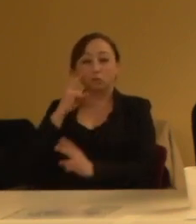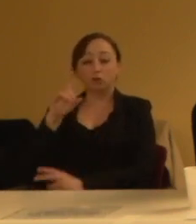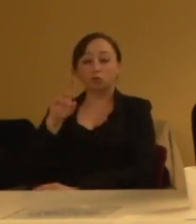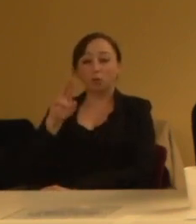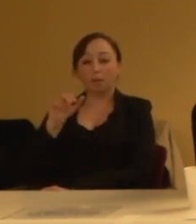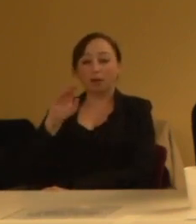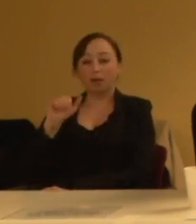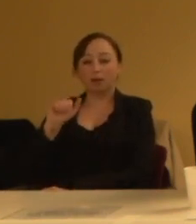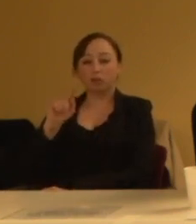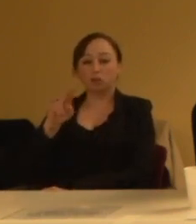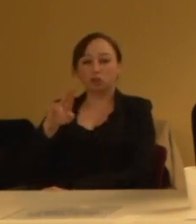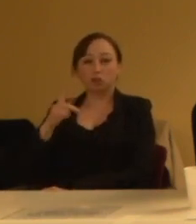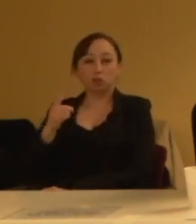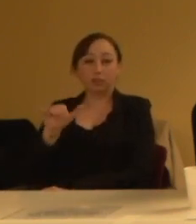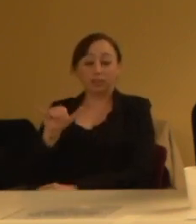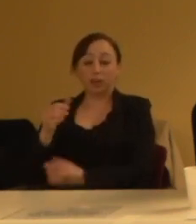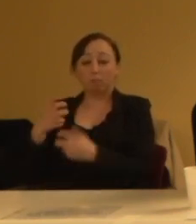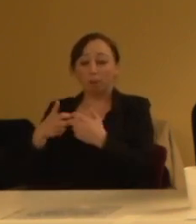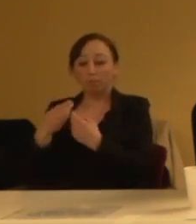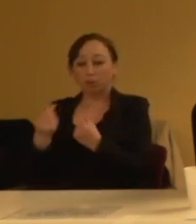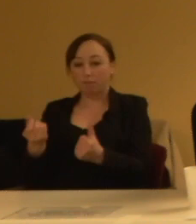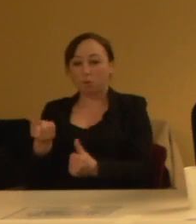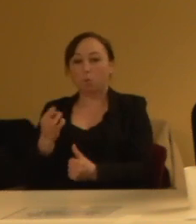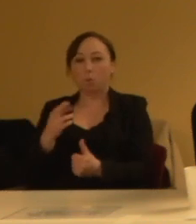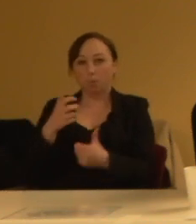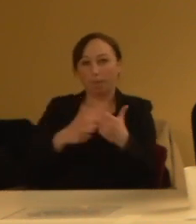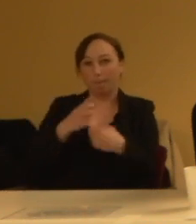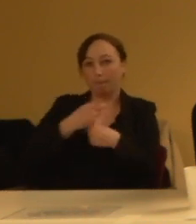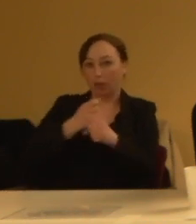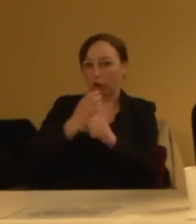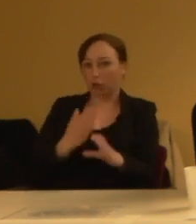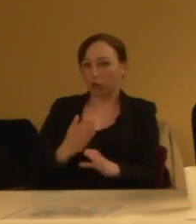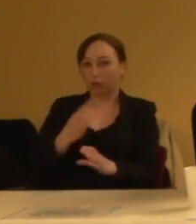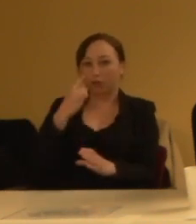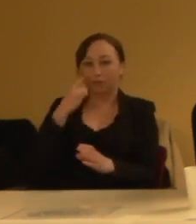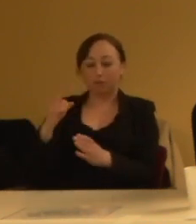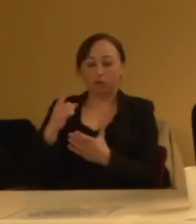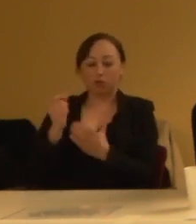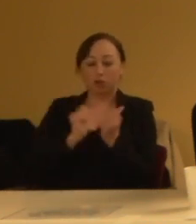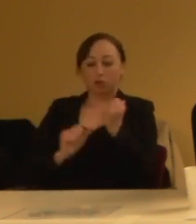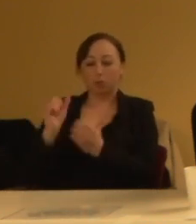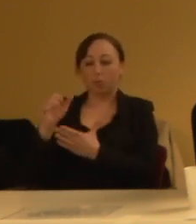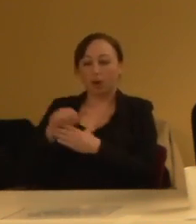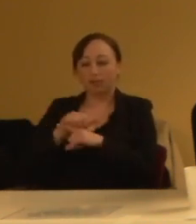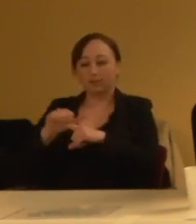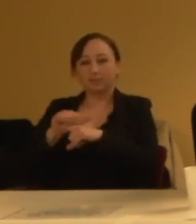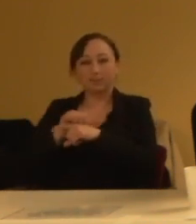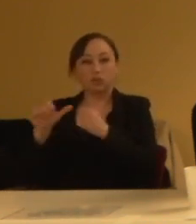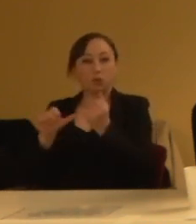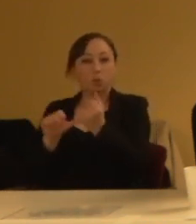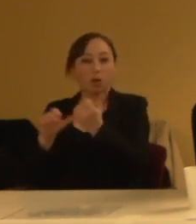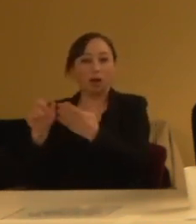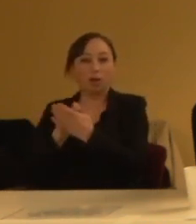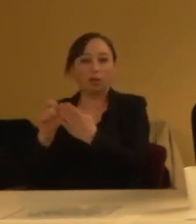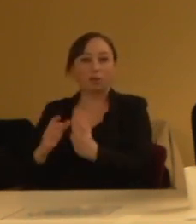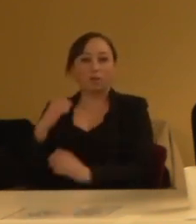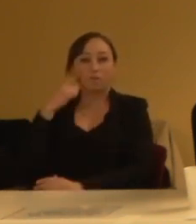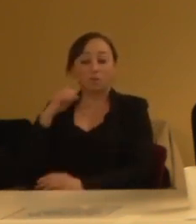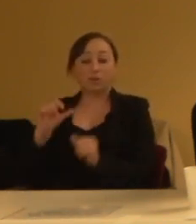Maker in Contemporary Performance Creation in Theater Practice. And co-author on Continuing the Conversation, Responses to